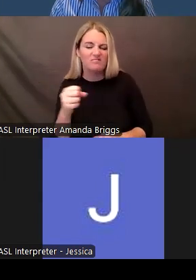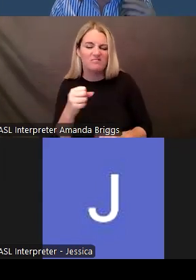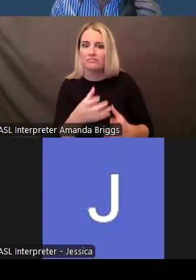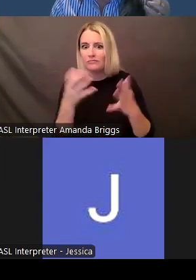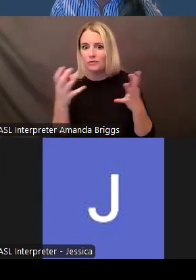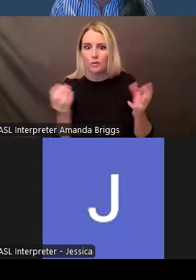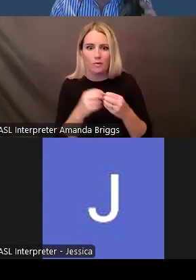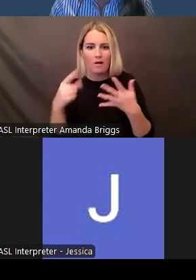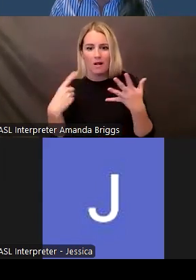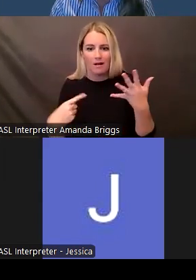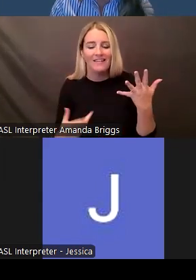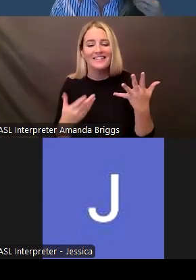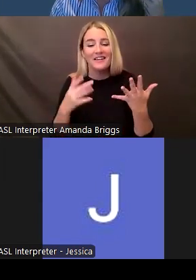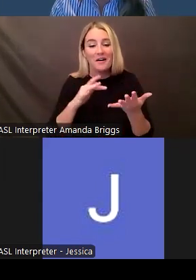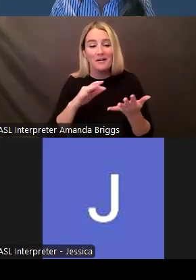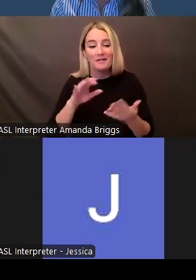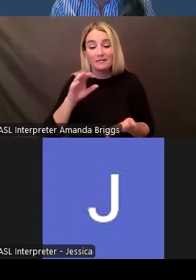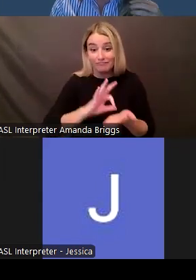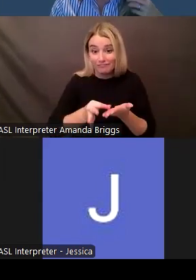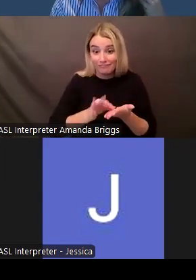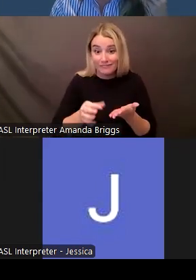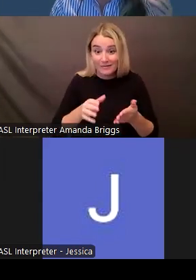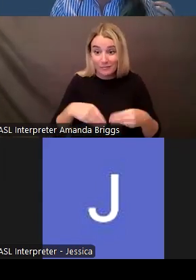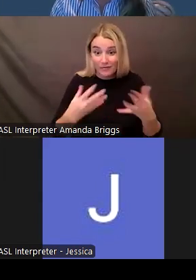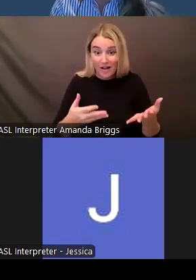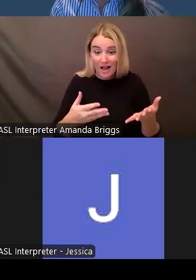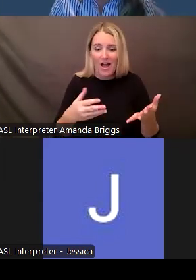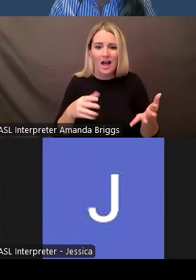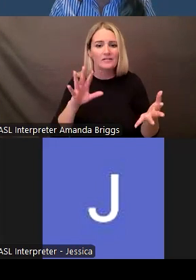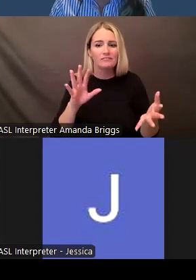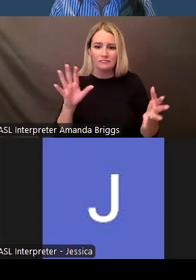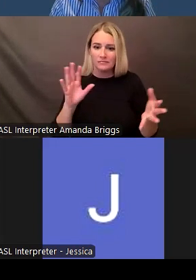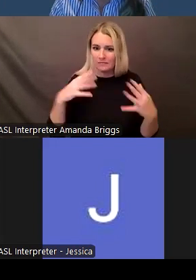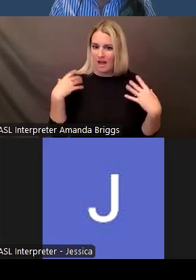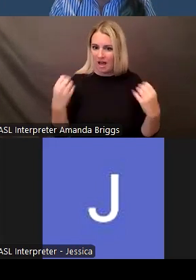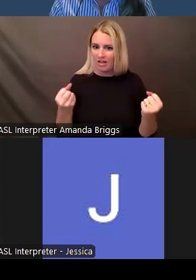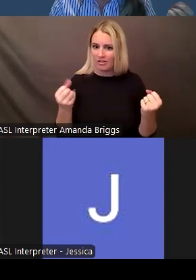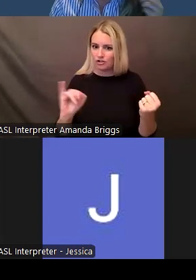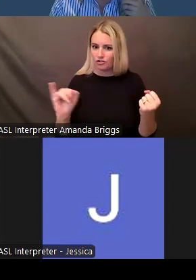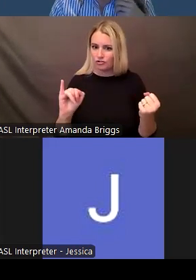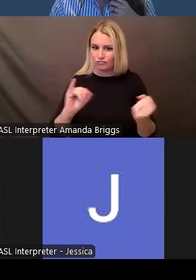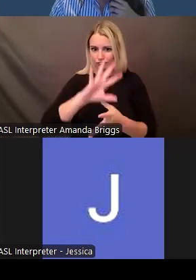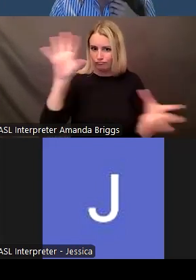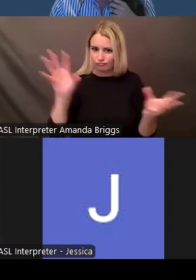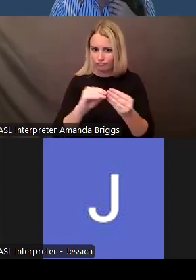So what Medi-Cal provides is essentially comprehensive health care coverage. Next slide please.